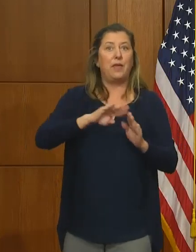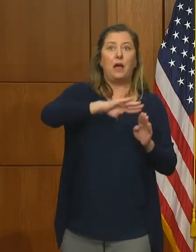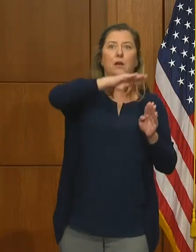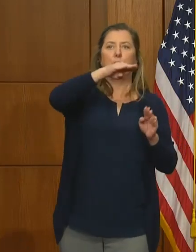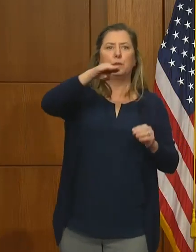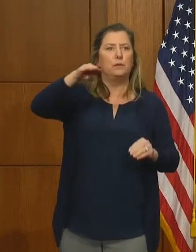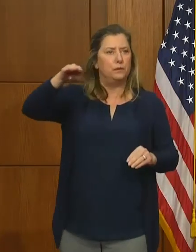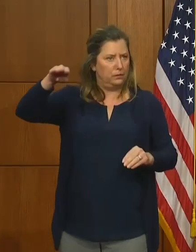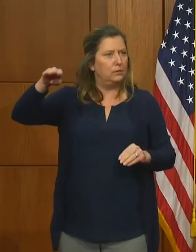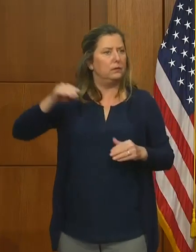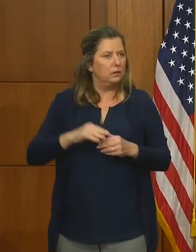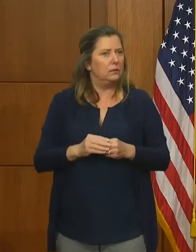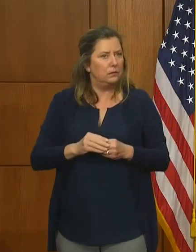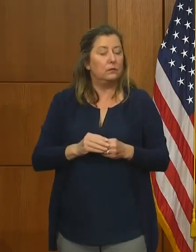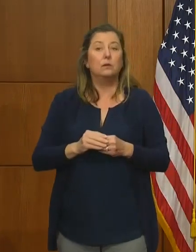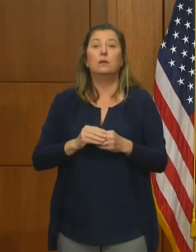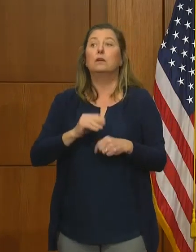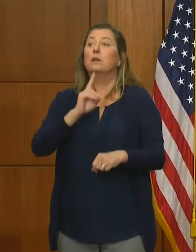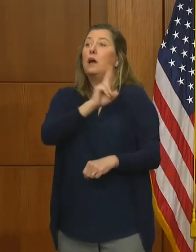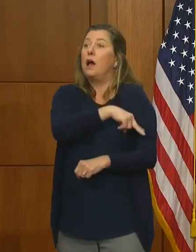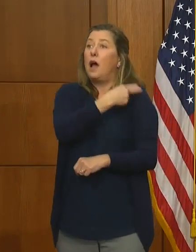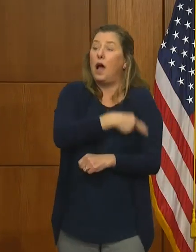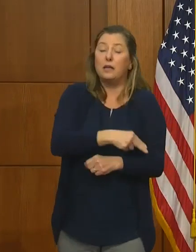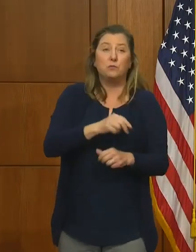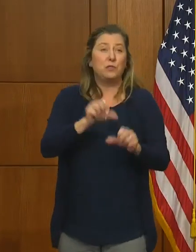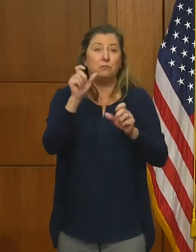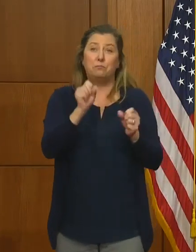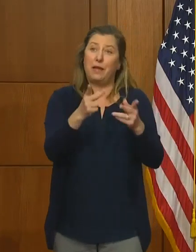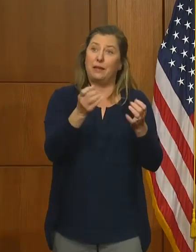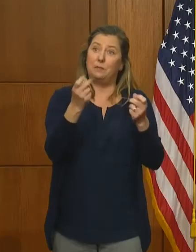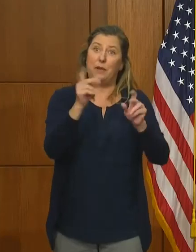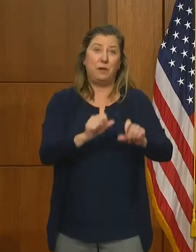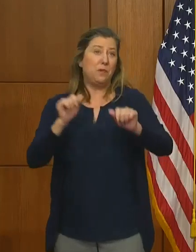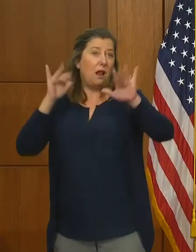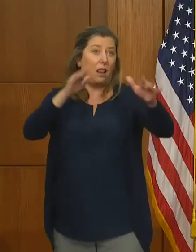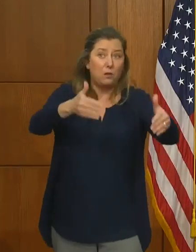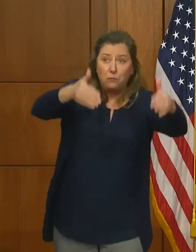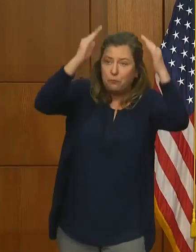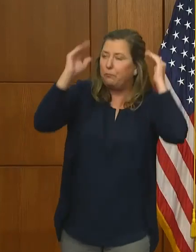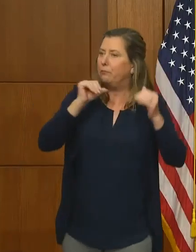HAVE FLATTEN THAT CURVES WE HAVE OFTEN TALKED ABOUT OUR